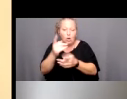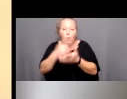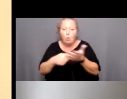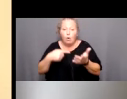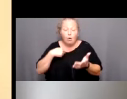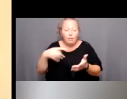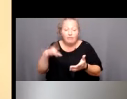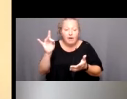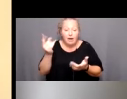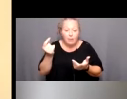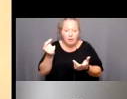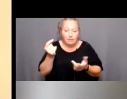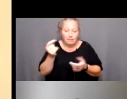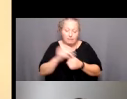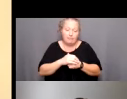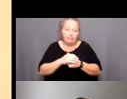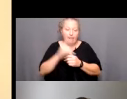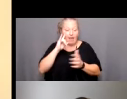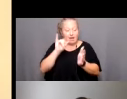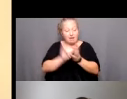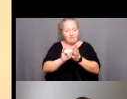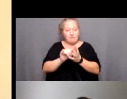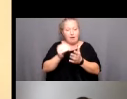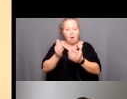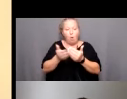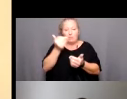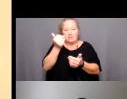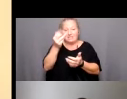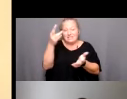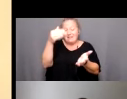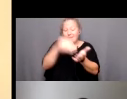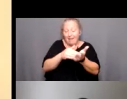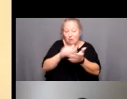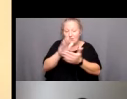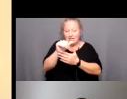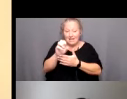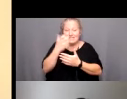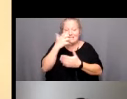We identified nearly 16,000 cases of heat illness among California workers